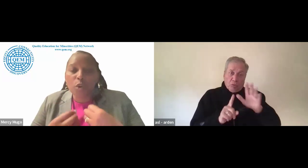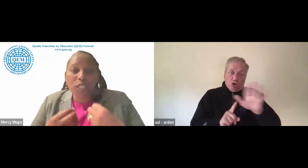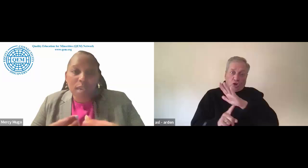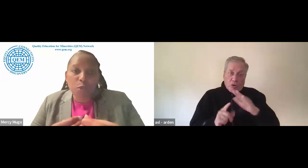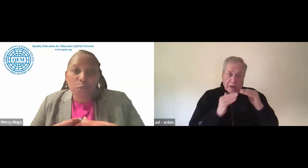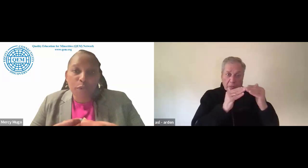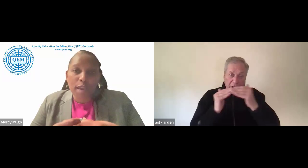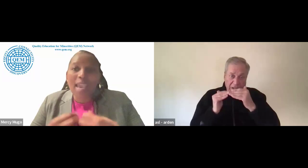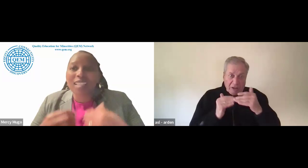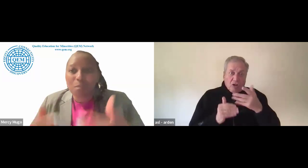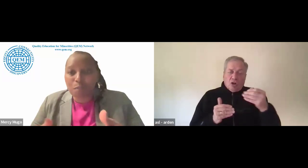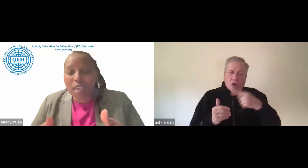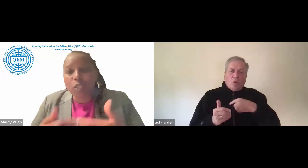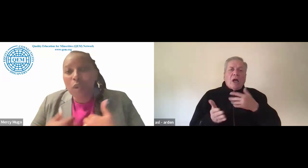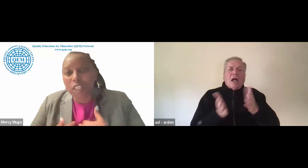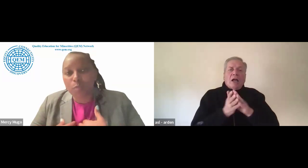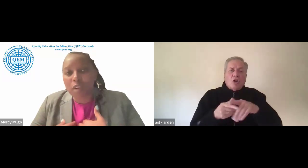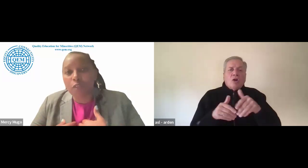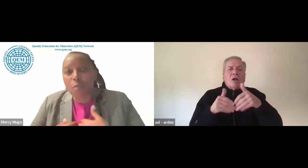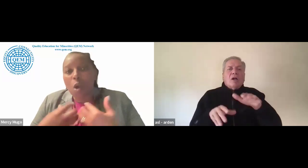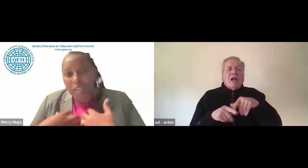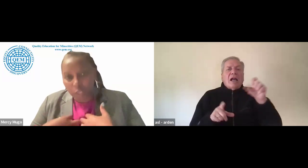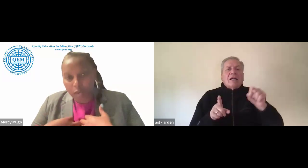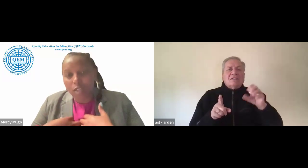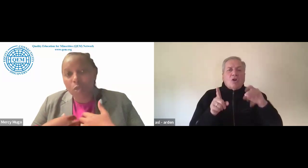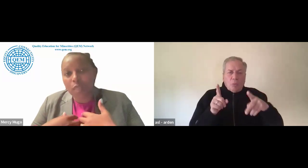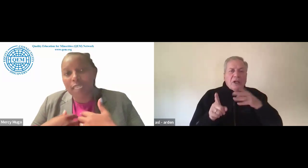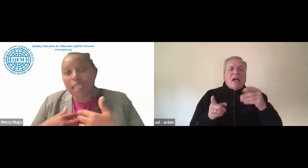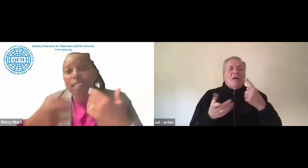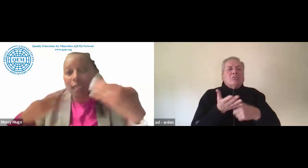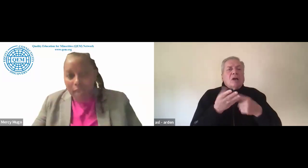we always bring in peers who can speak from their own experience